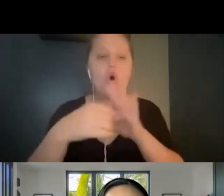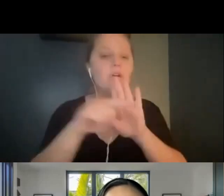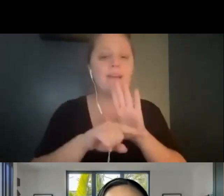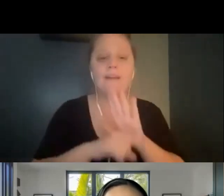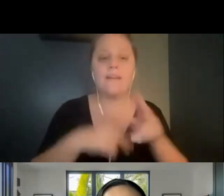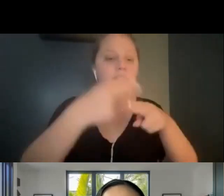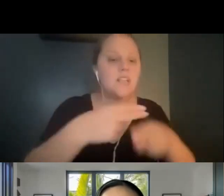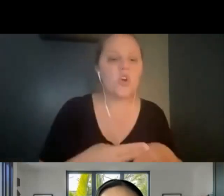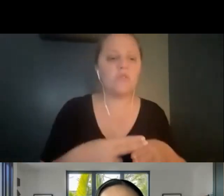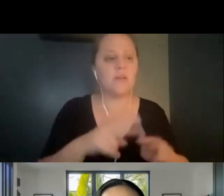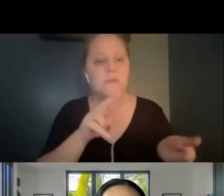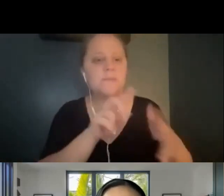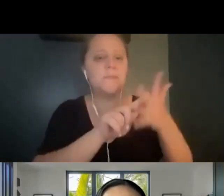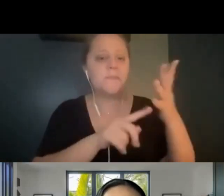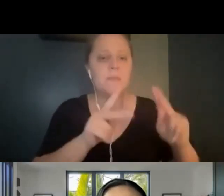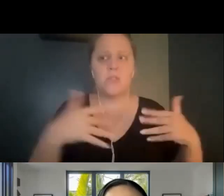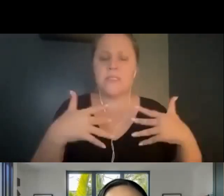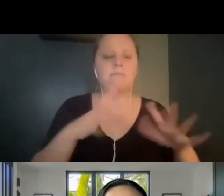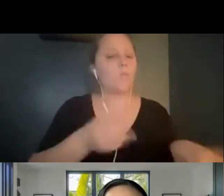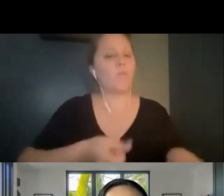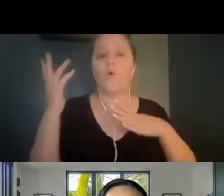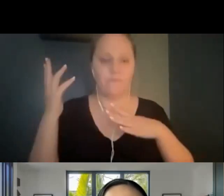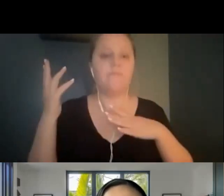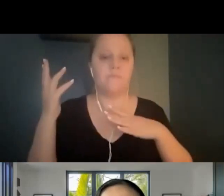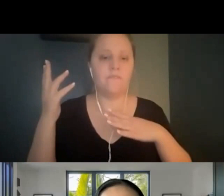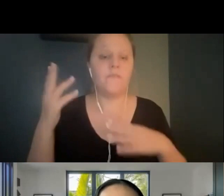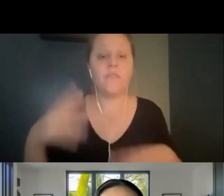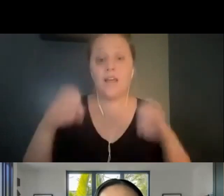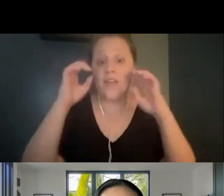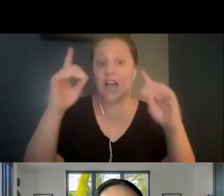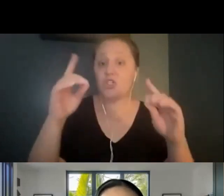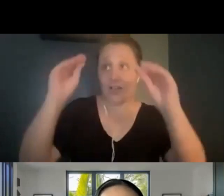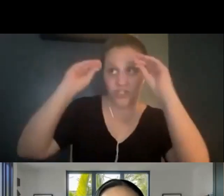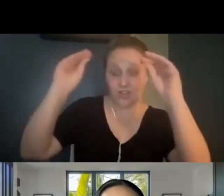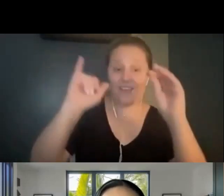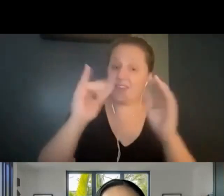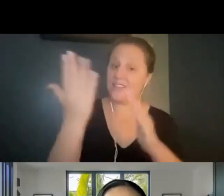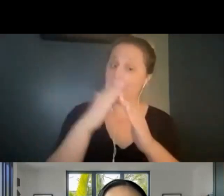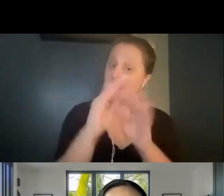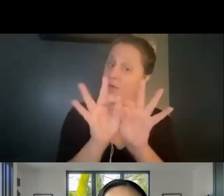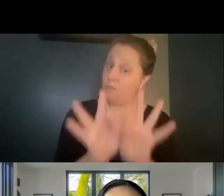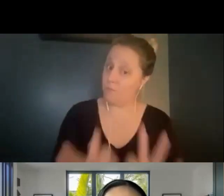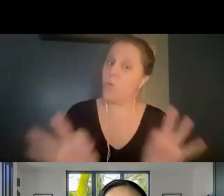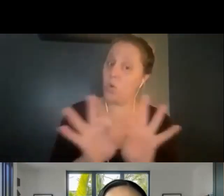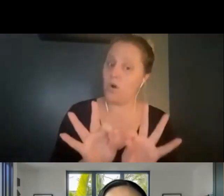fear. You know, I think it's education piece was key and we mentioned that early on that the education part really brings brings